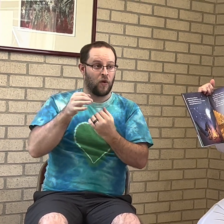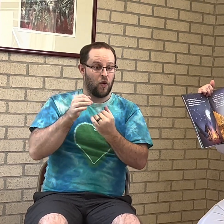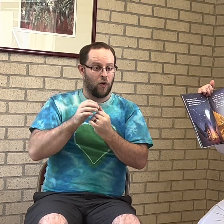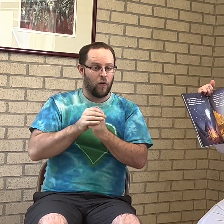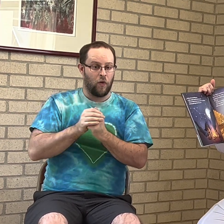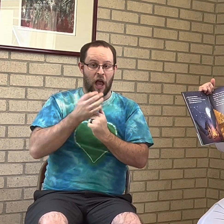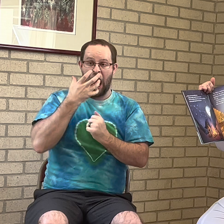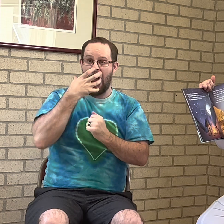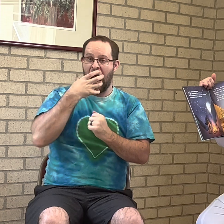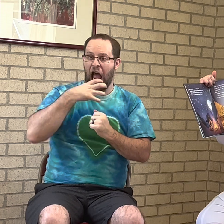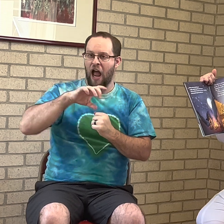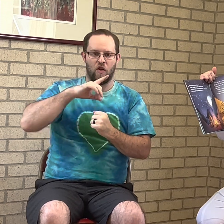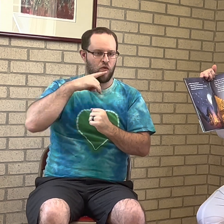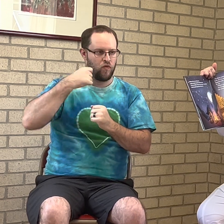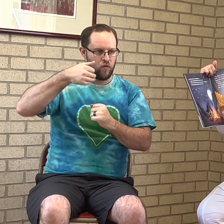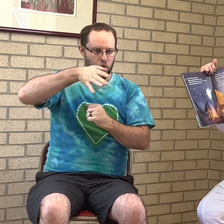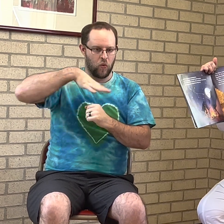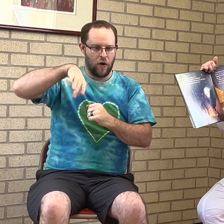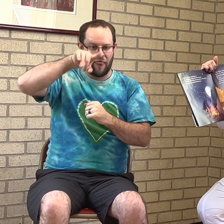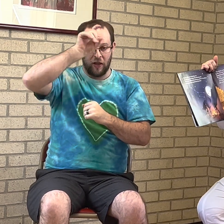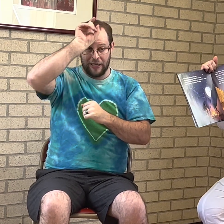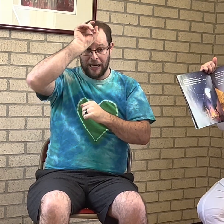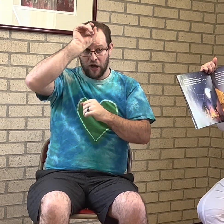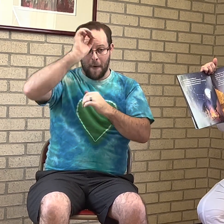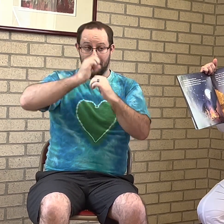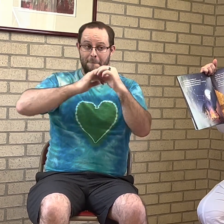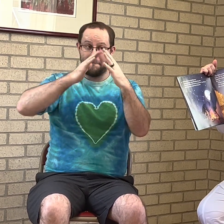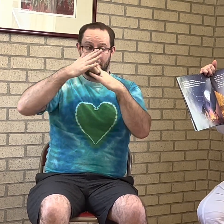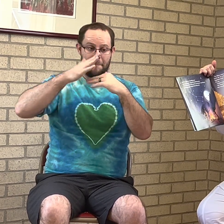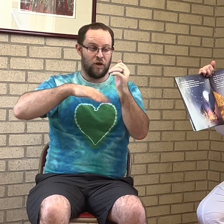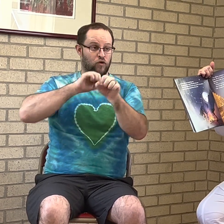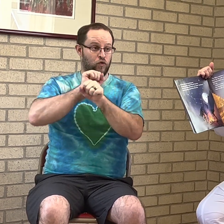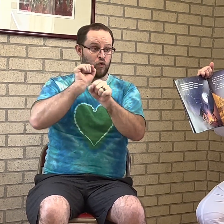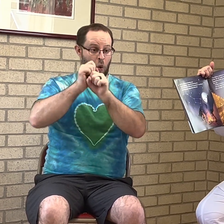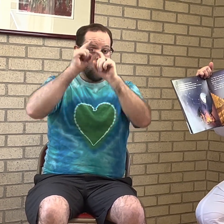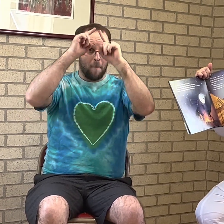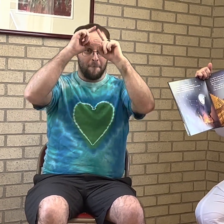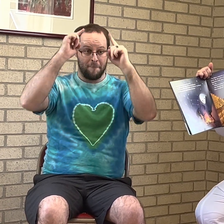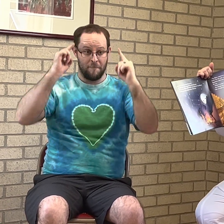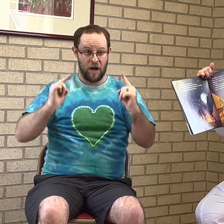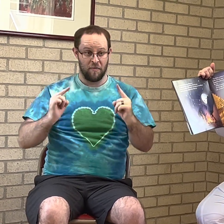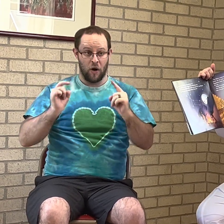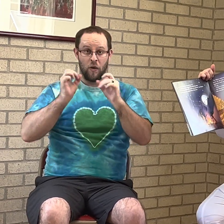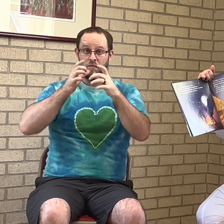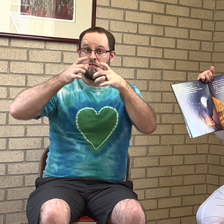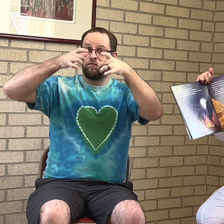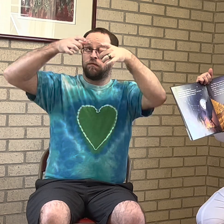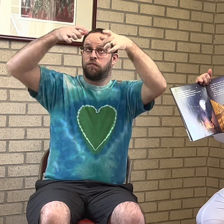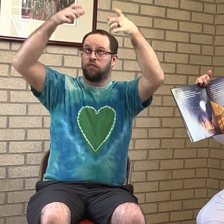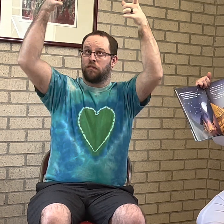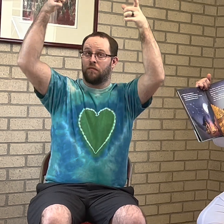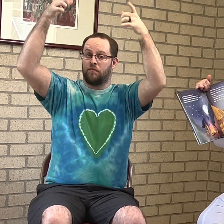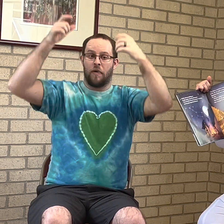hot Sahara the Egyptians built stone pyramids that towered towards the sky. "They're trying